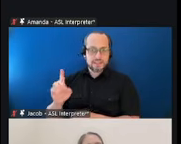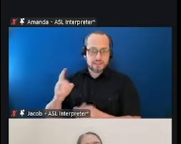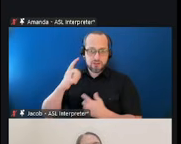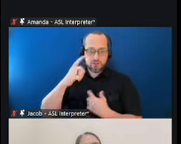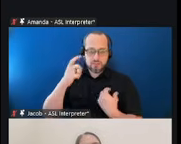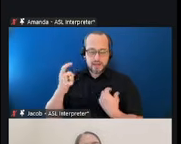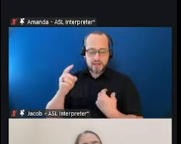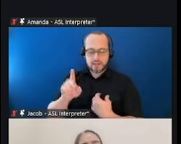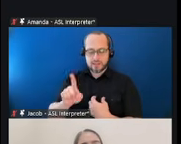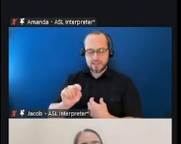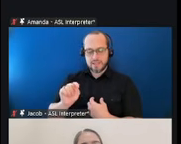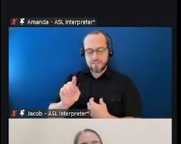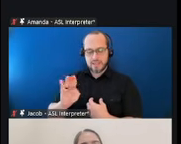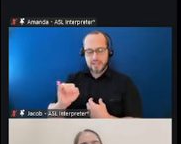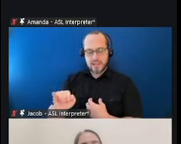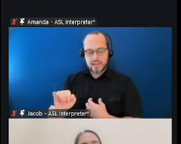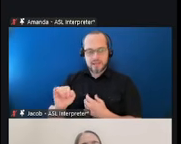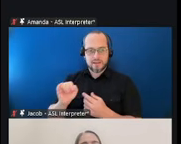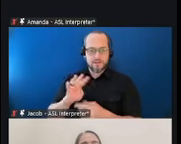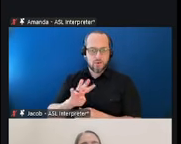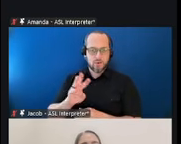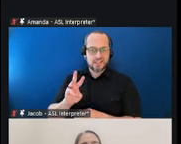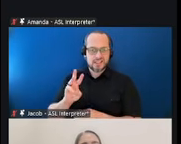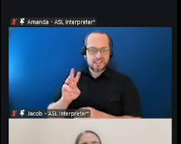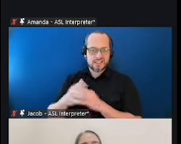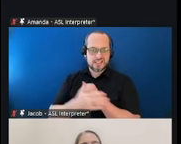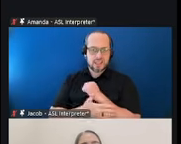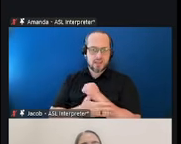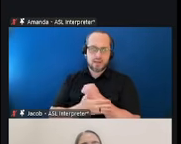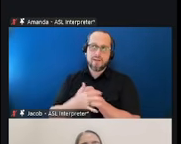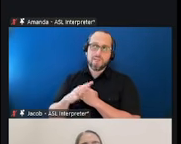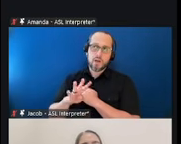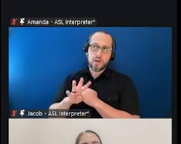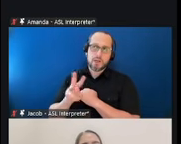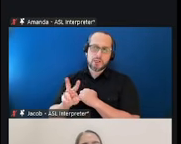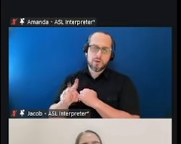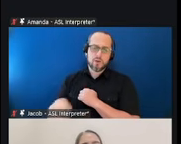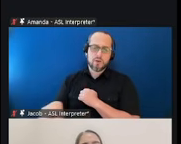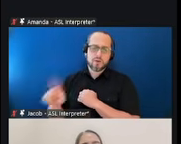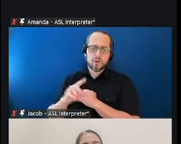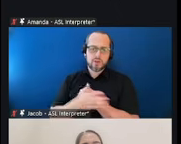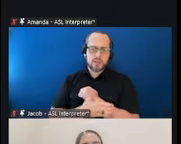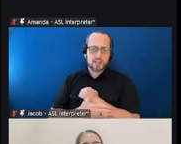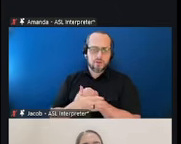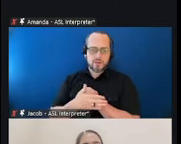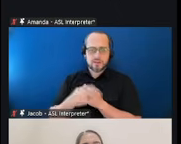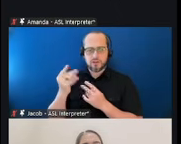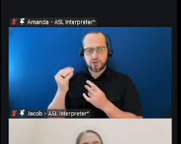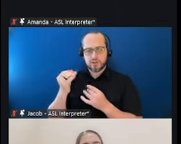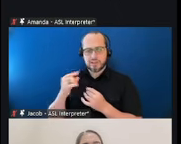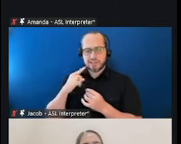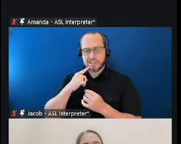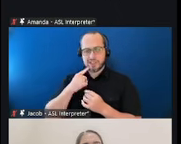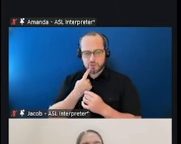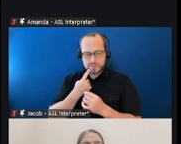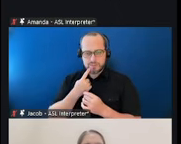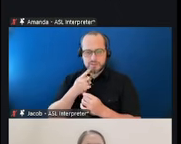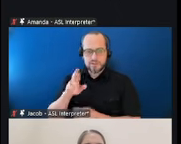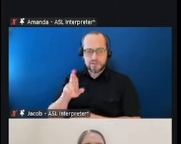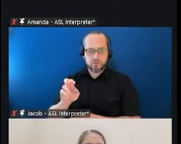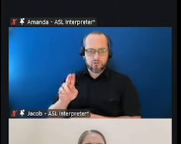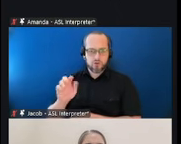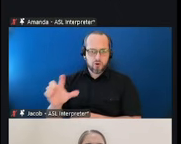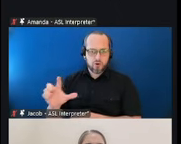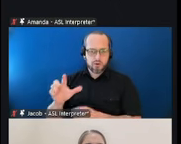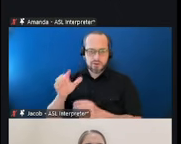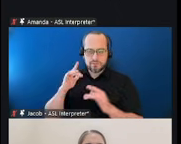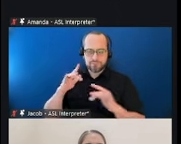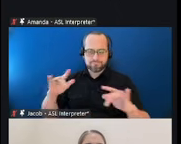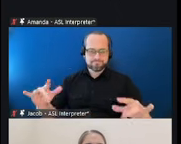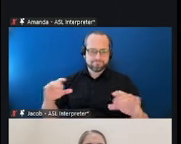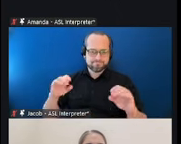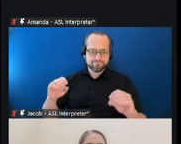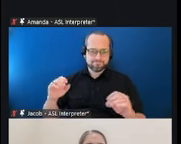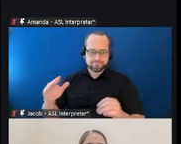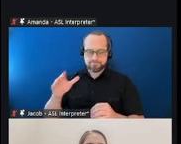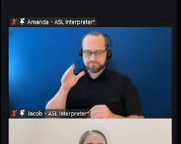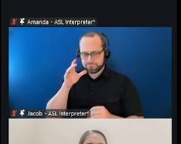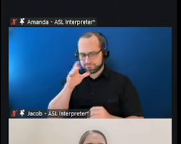uh, in 46 counties, 42 of which are considered extremely rural um, counties in our state. And